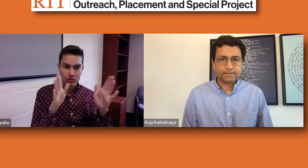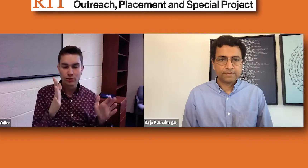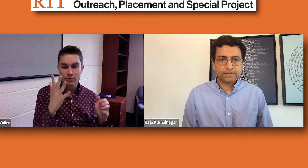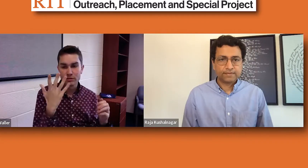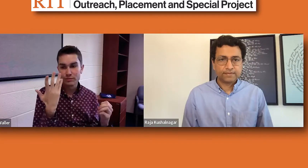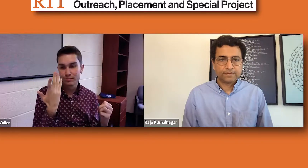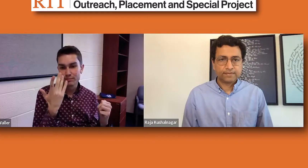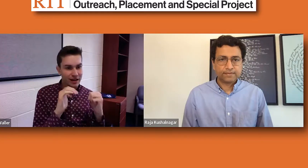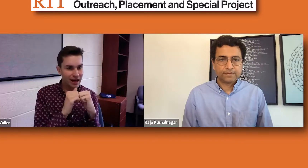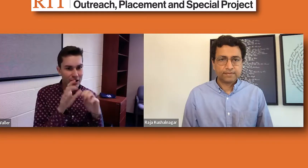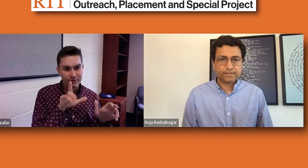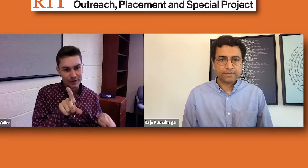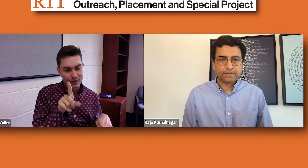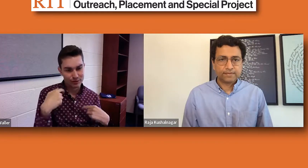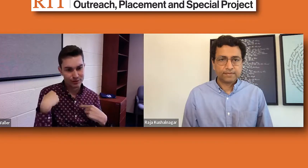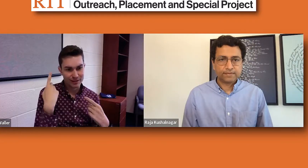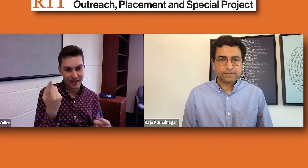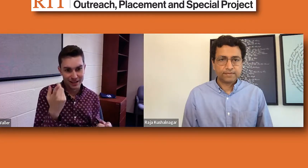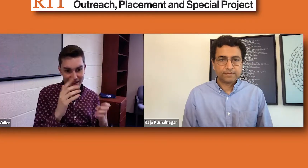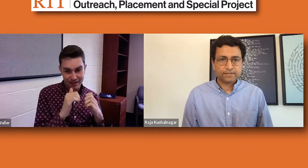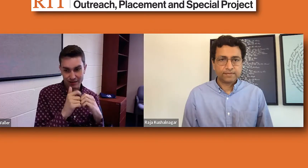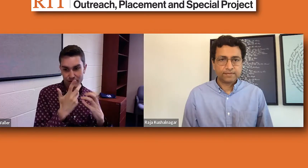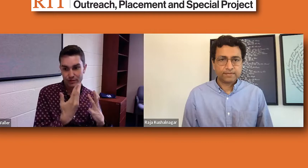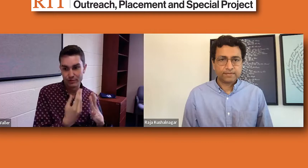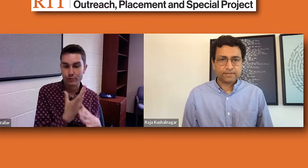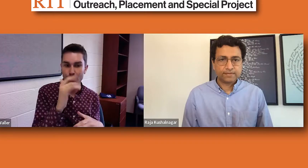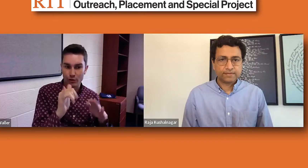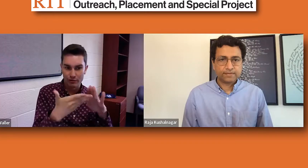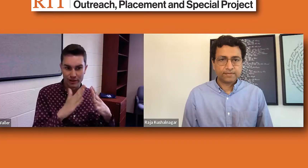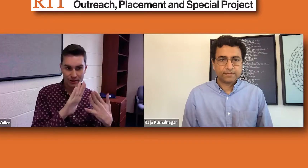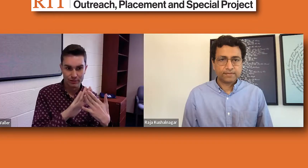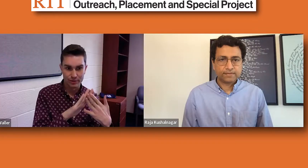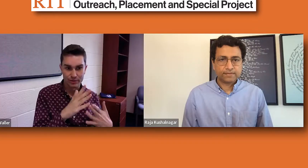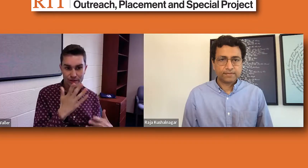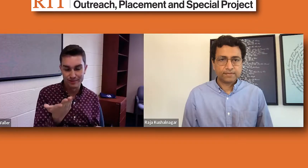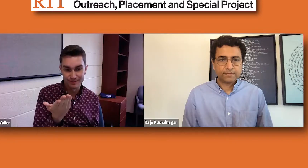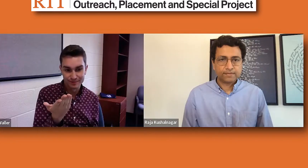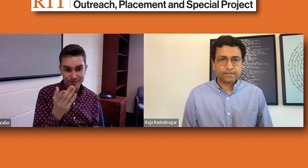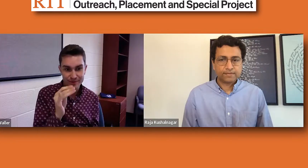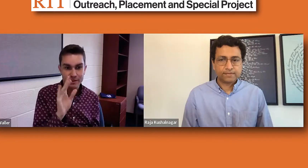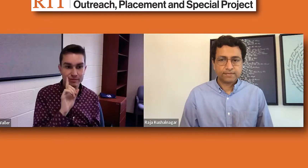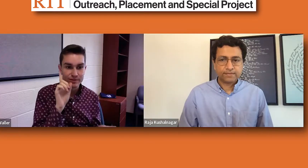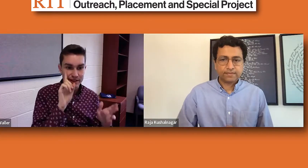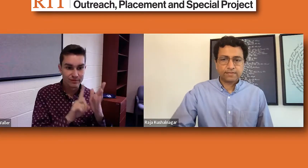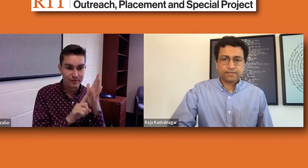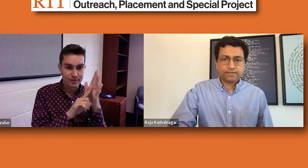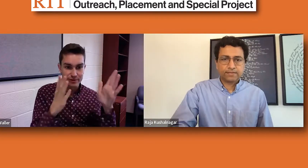So for you, how do you feel like your research is growing into the community as a Deaf researcher?